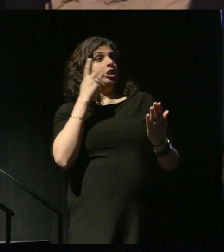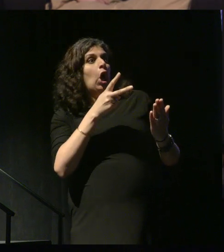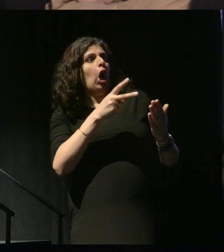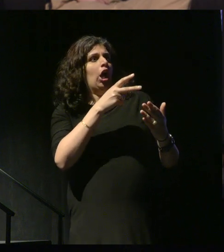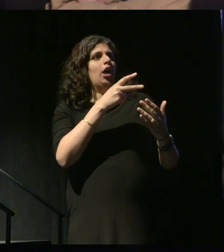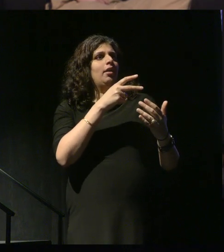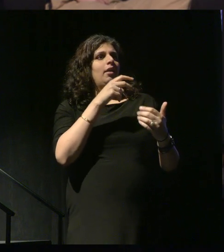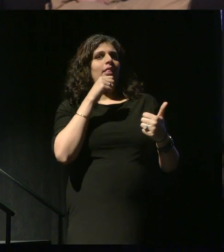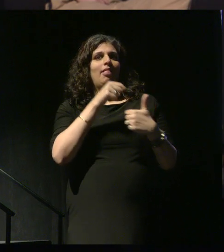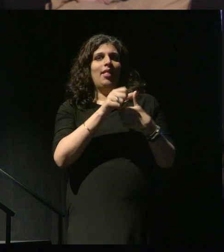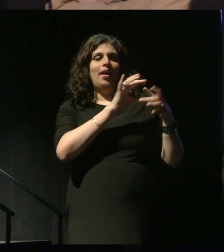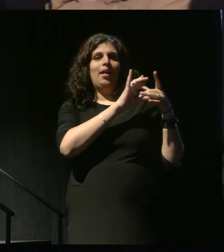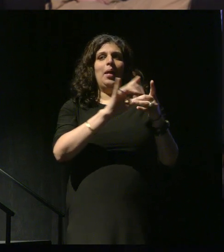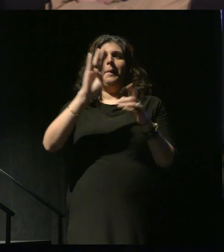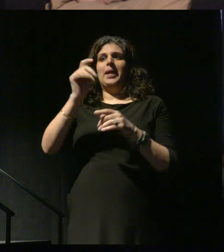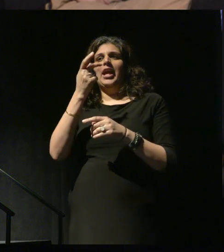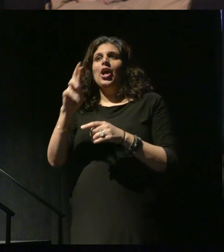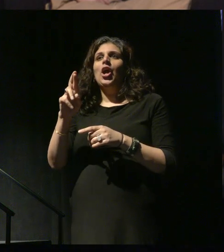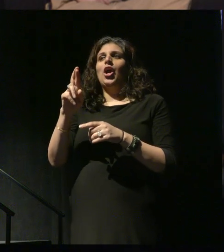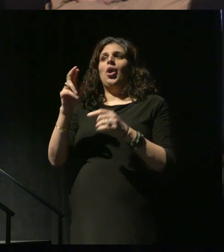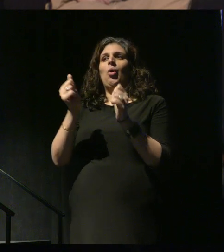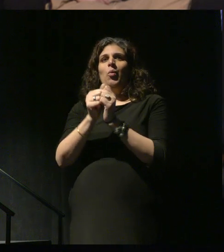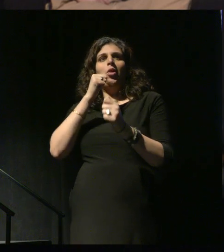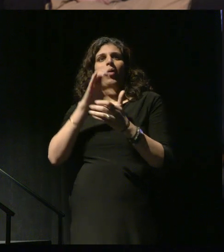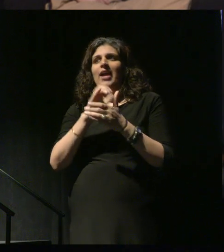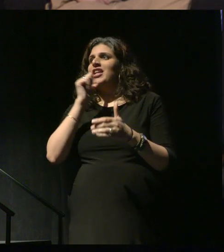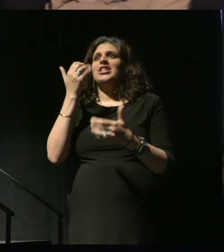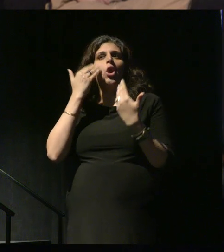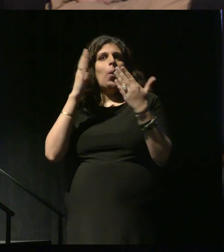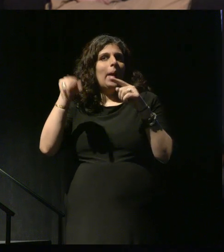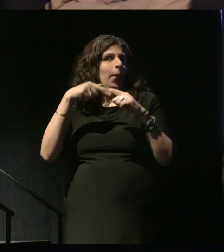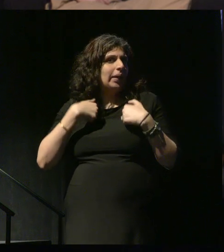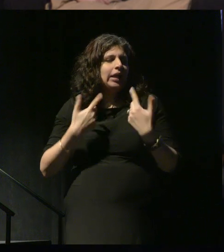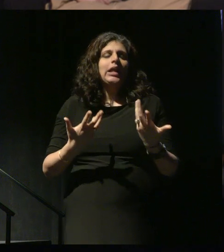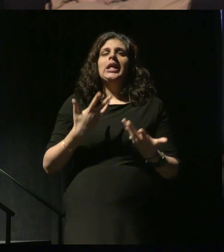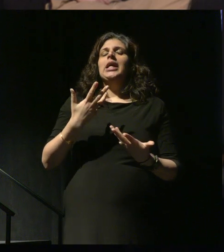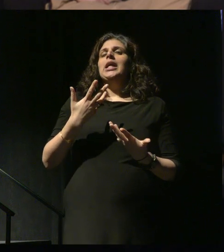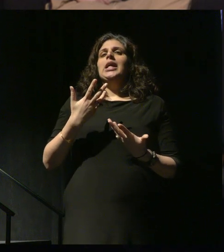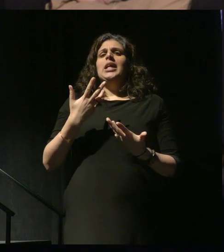to the banker with the wife who doesn't know about me, and you know, what he's thinking about it.